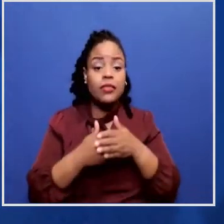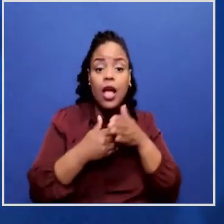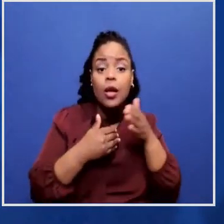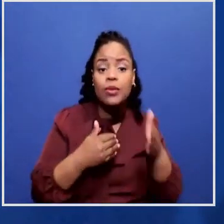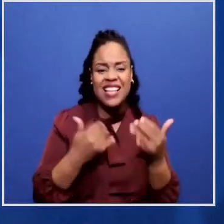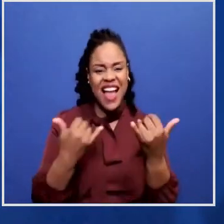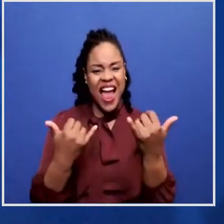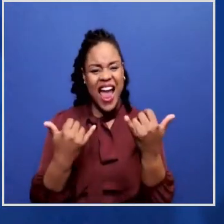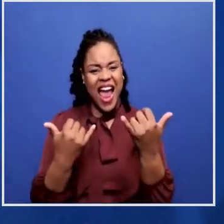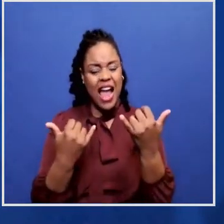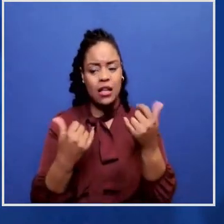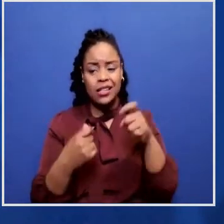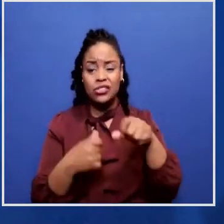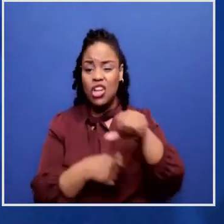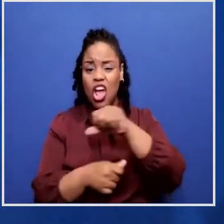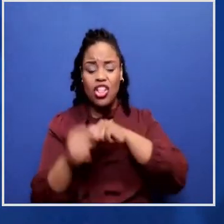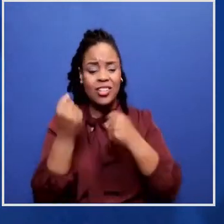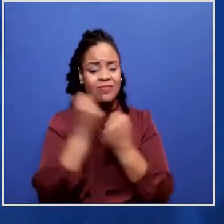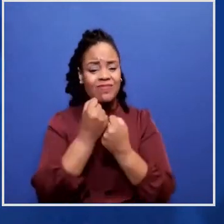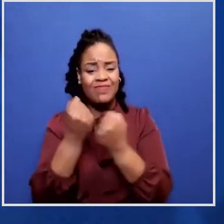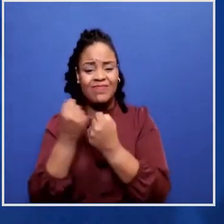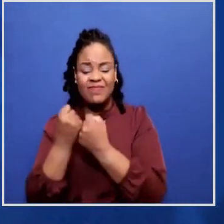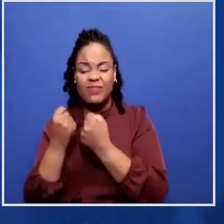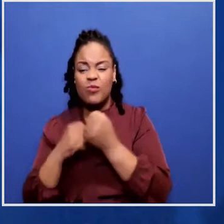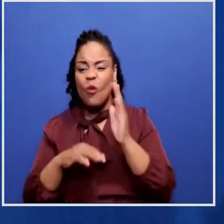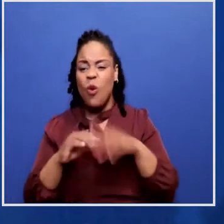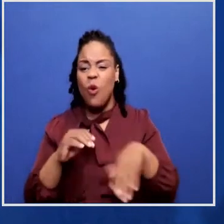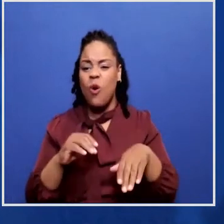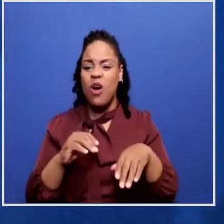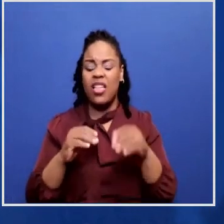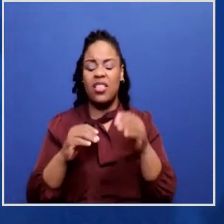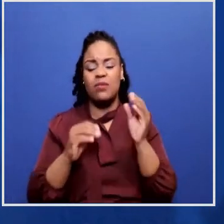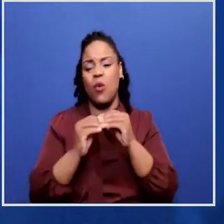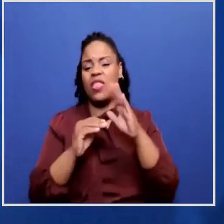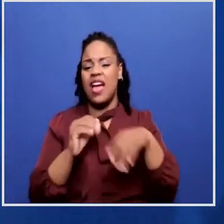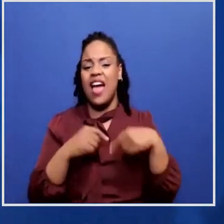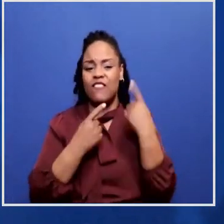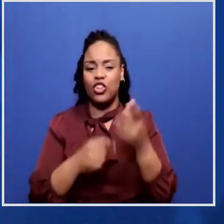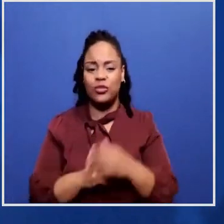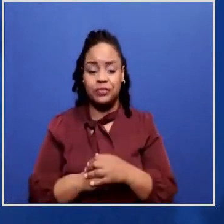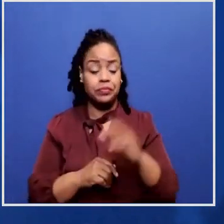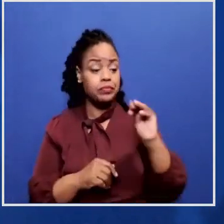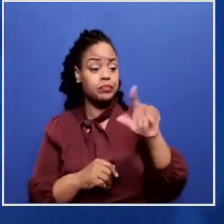MOST PRESSING CHALLENGES. NEIGHBORS HAVE NEVER NEED EACH